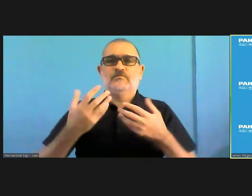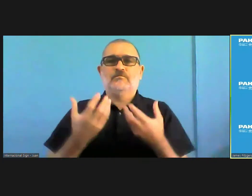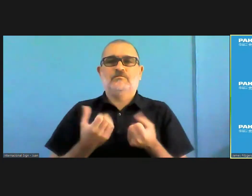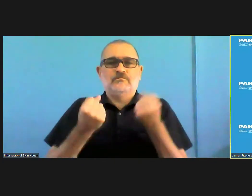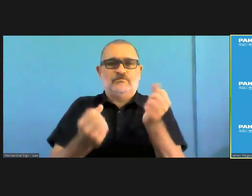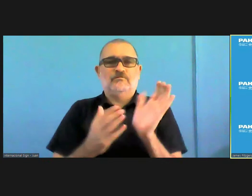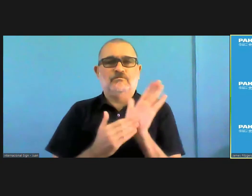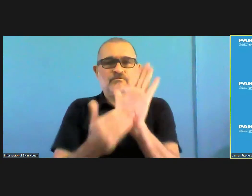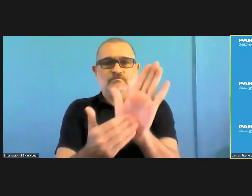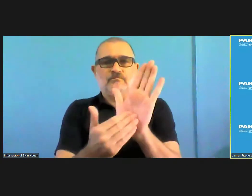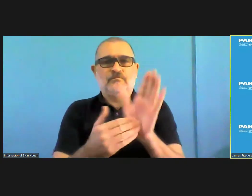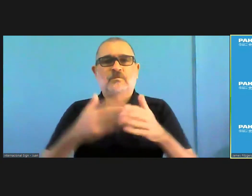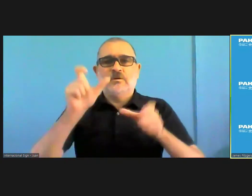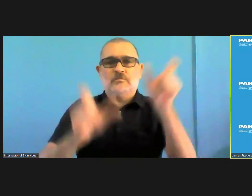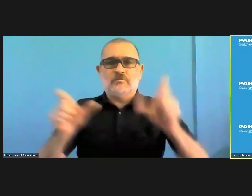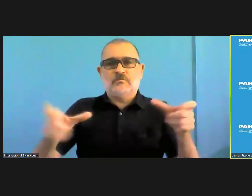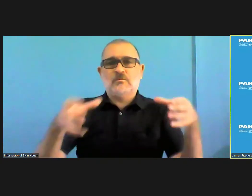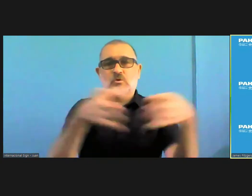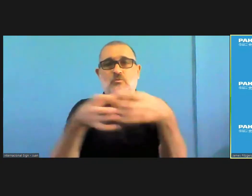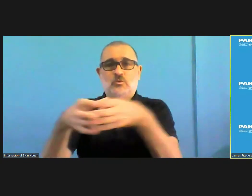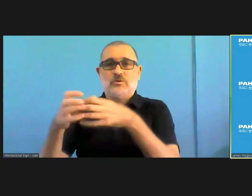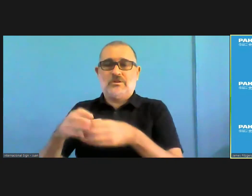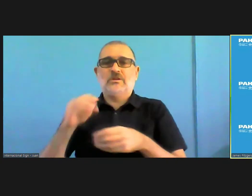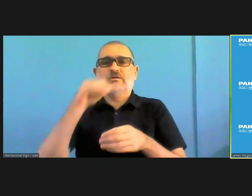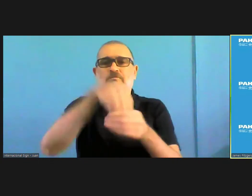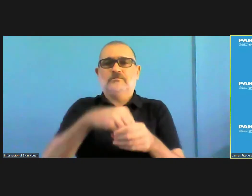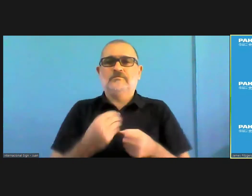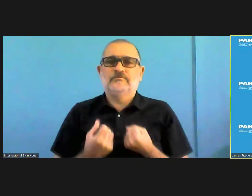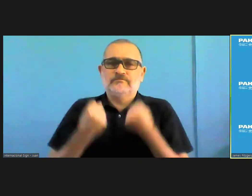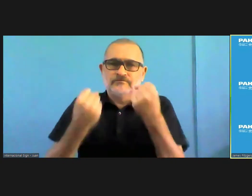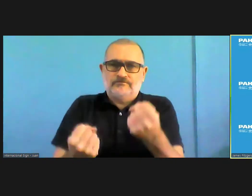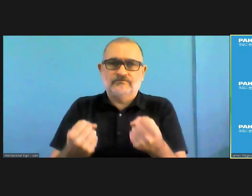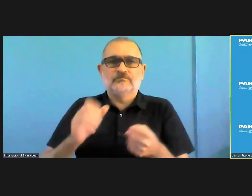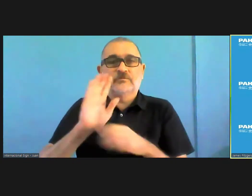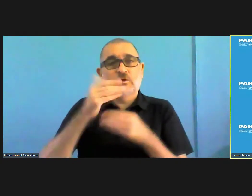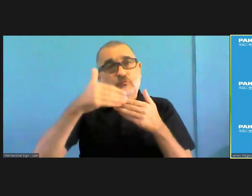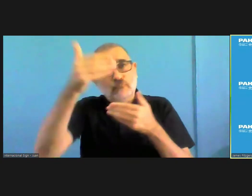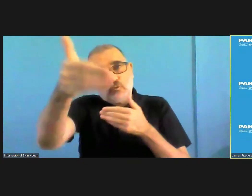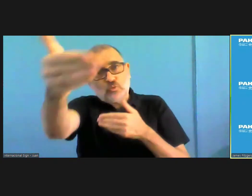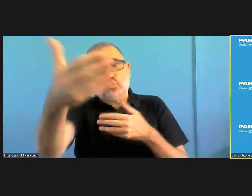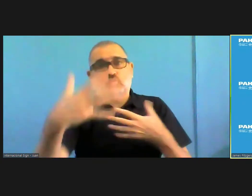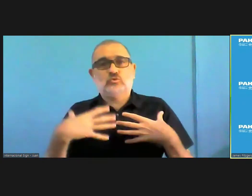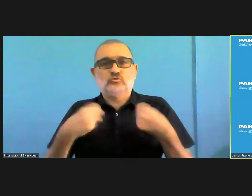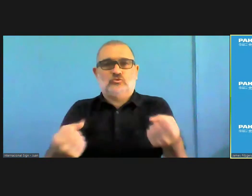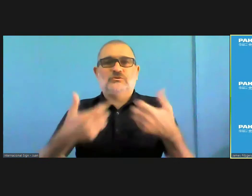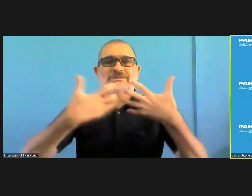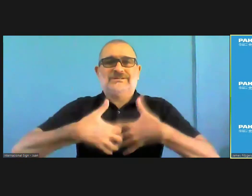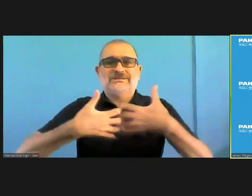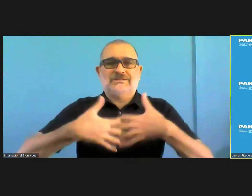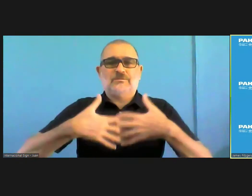The last line of action is so critical. It really relates to public financing.